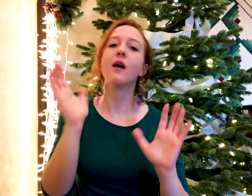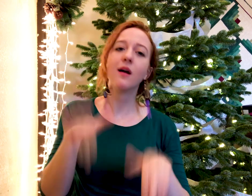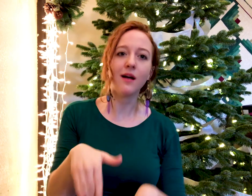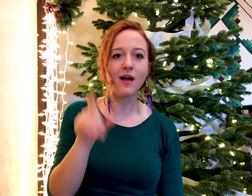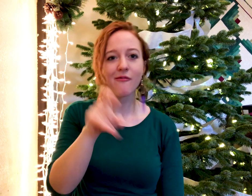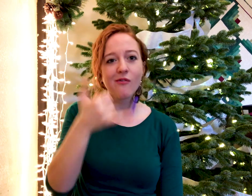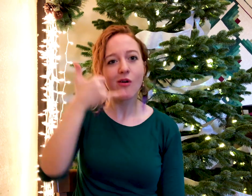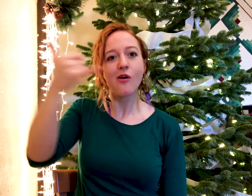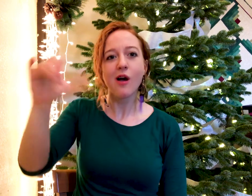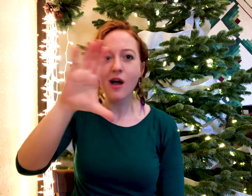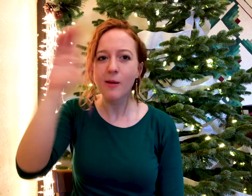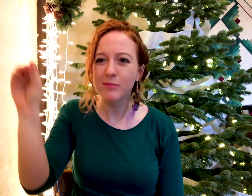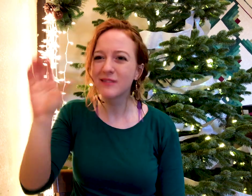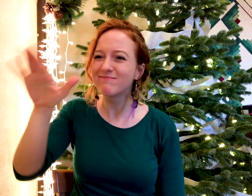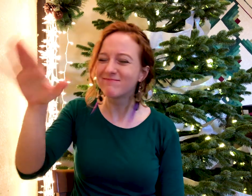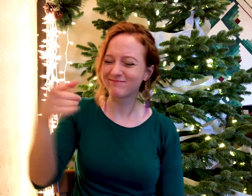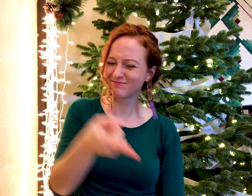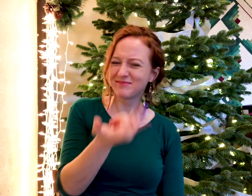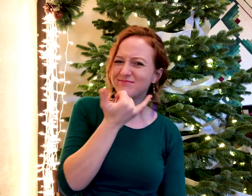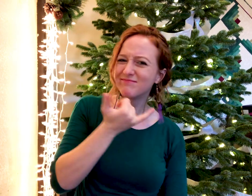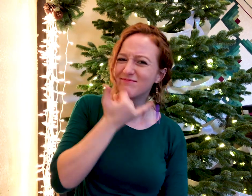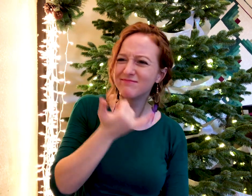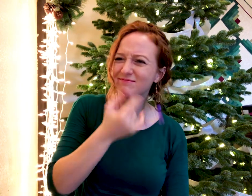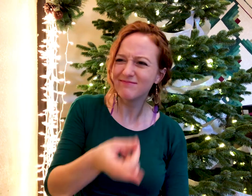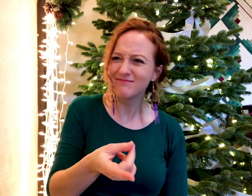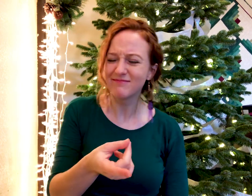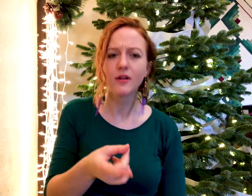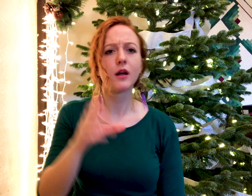and we have to call the company to figure out what went wrong.